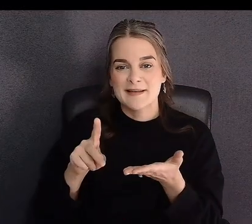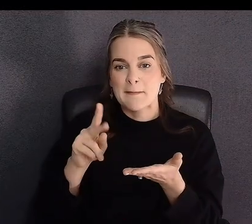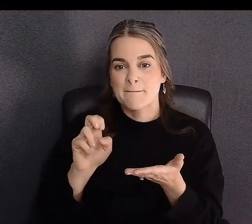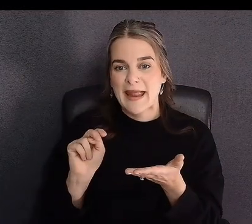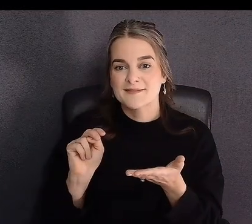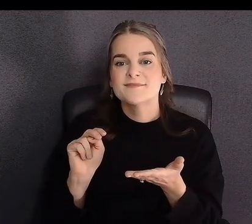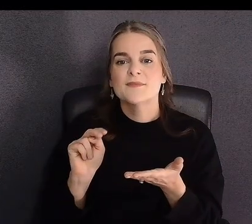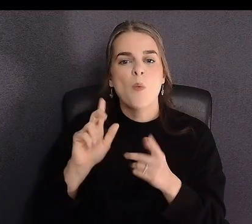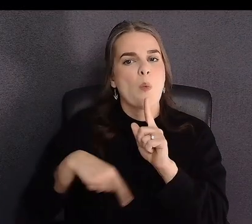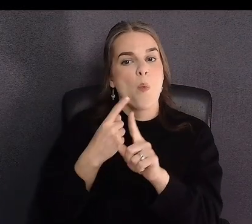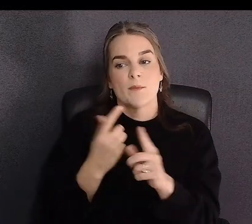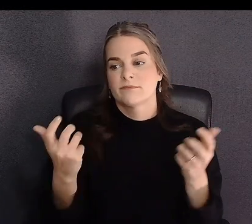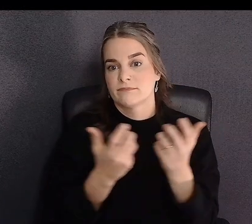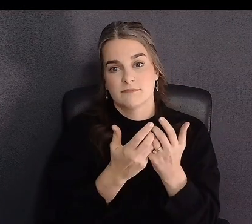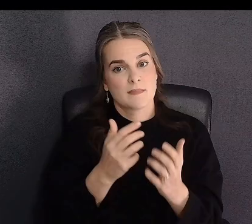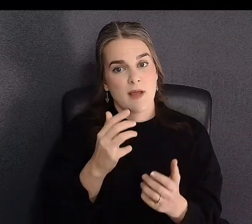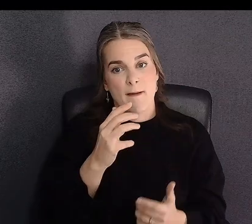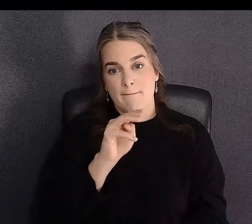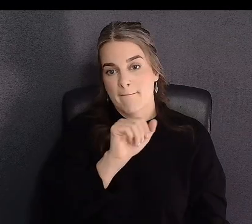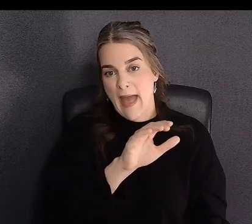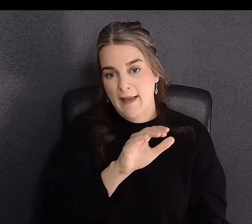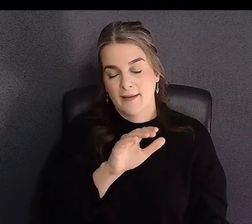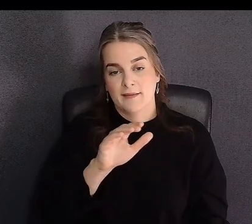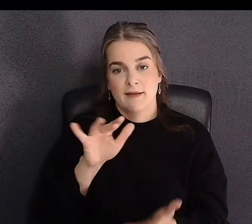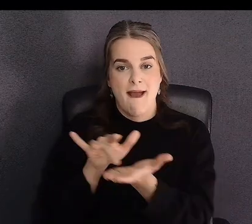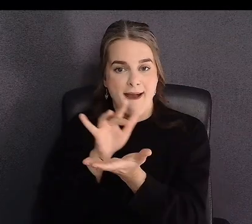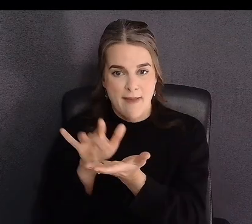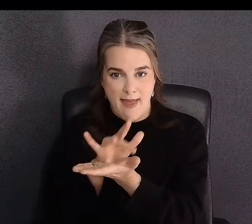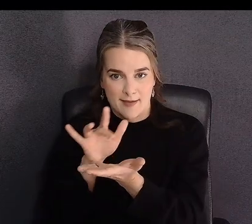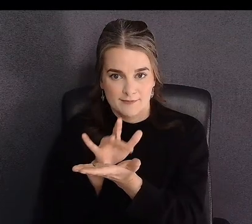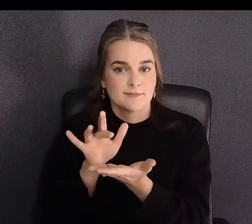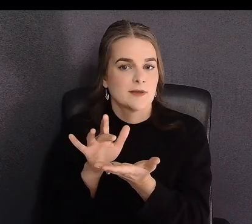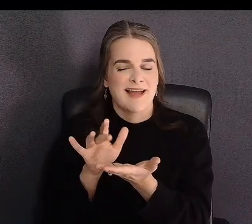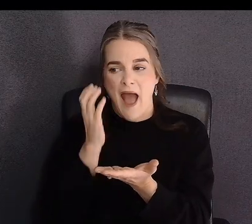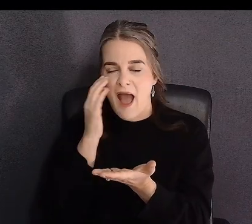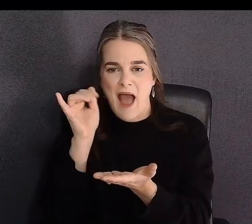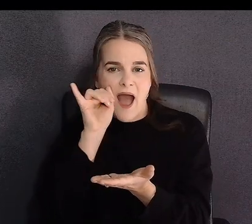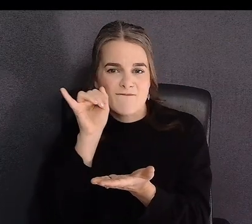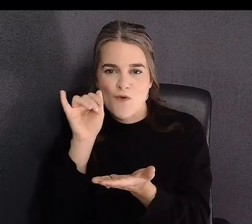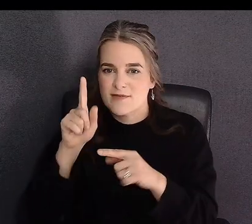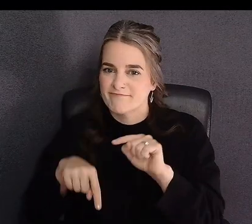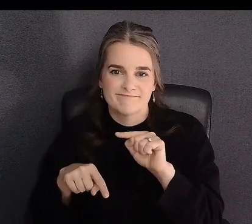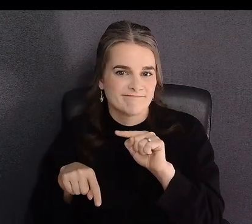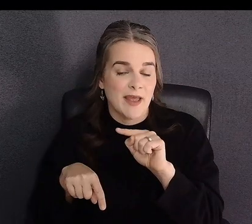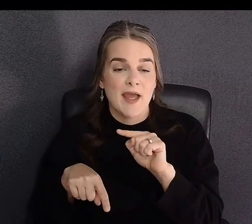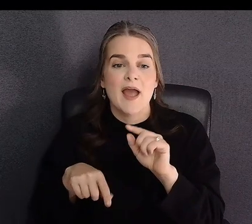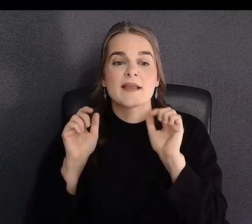It does not work with an iPhone. But you can easily fit it into a U-cuff. You can weave it between your fingers.